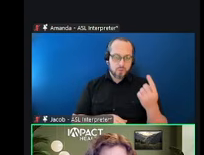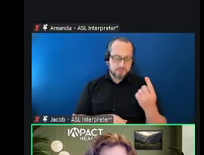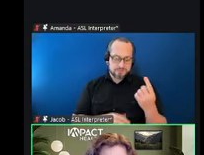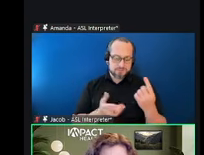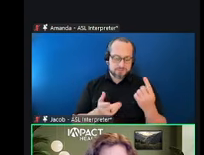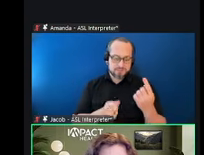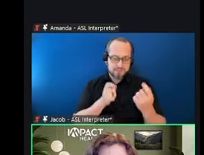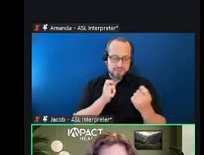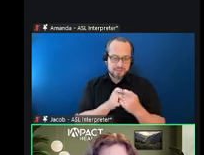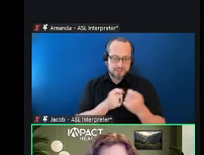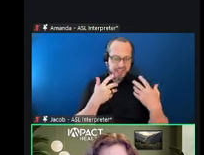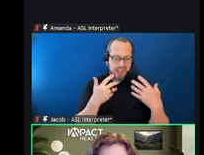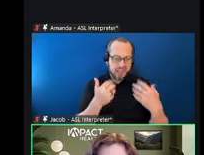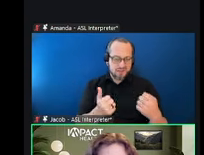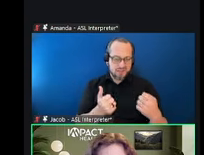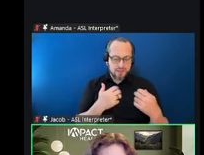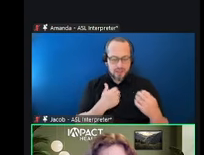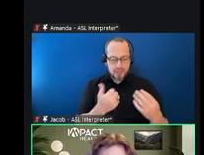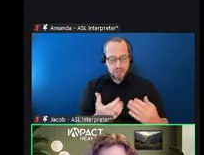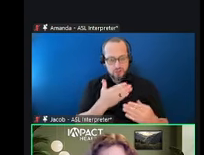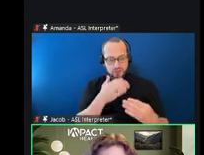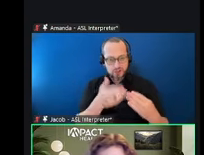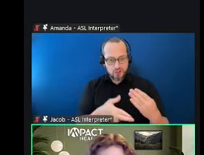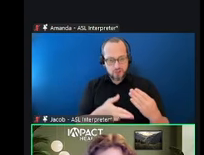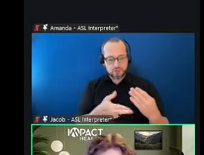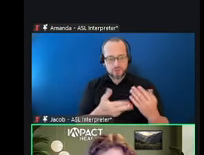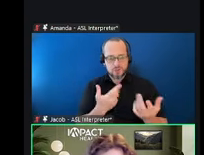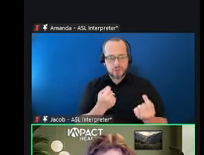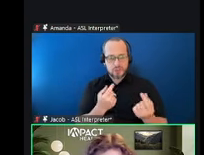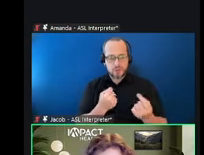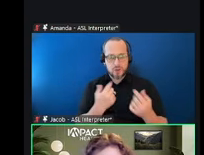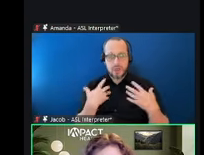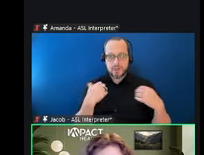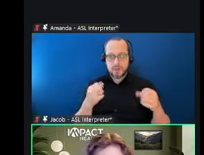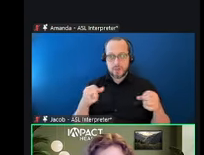health and health outcomes that we do together both in healthy opportunities and in rural health